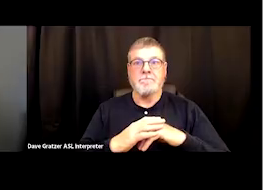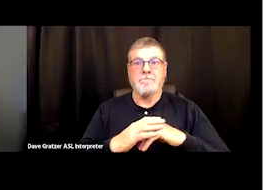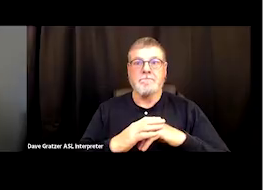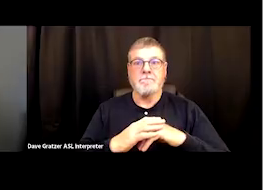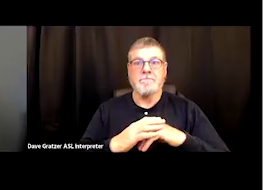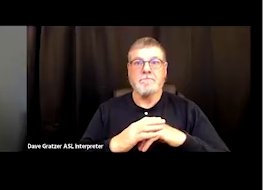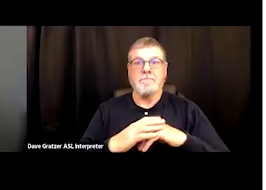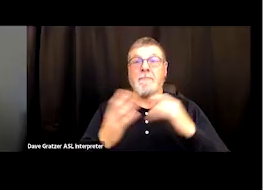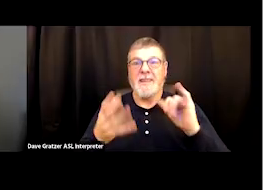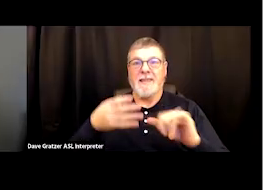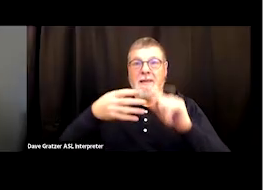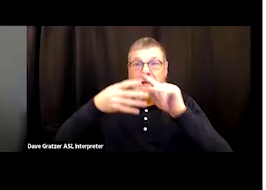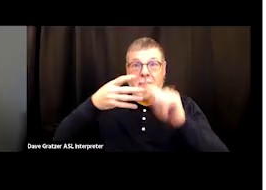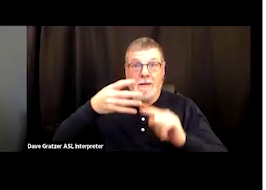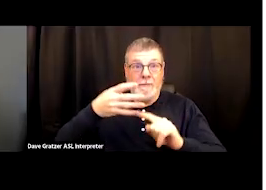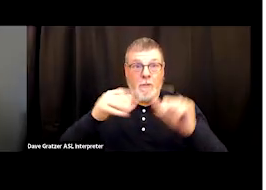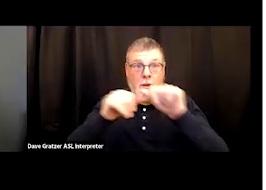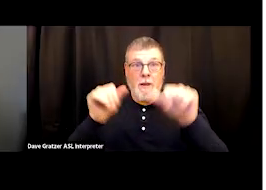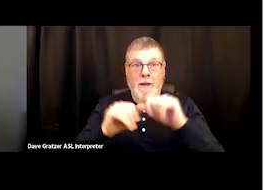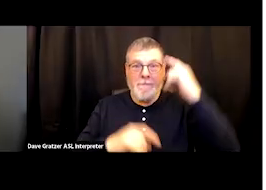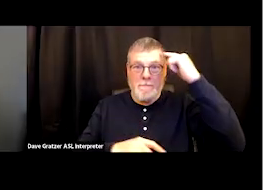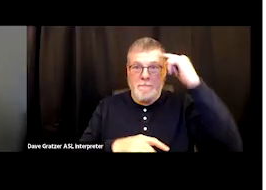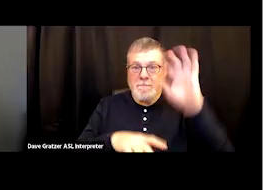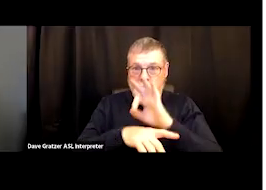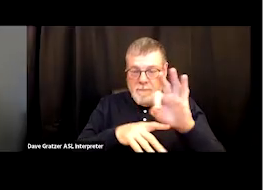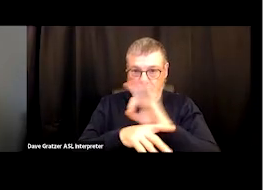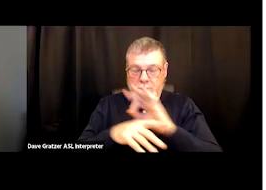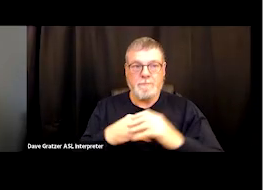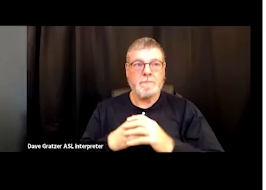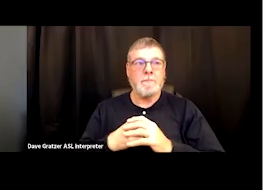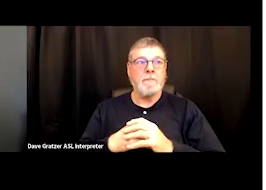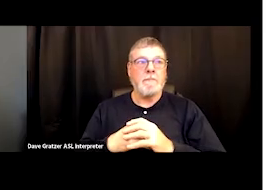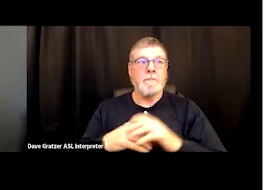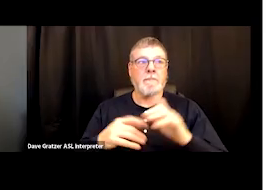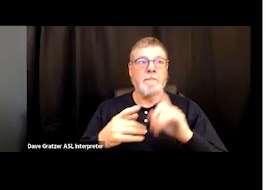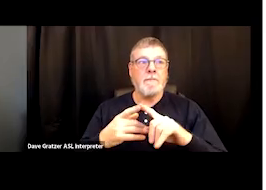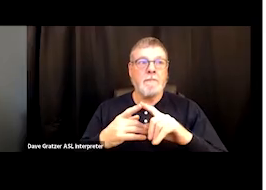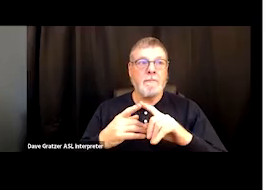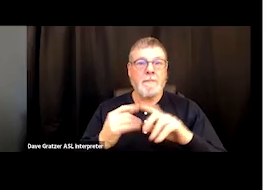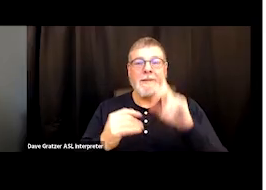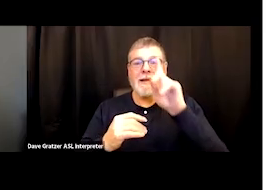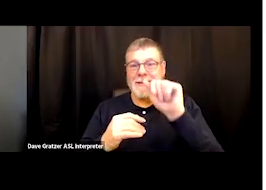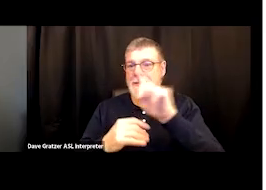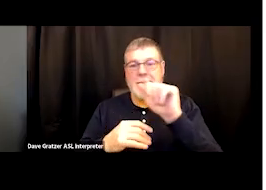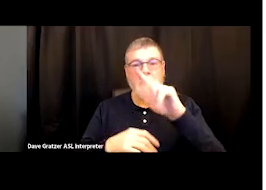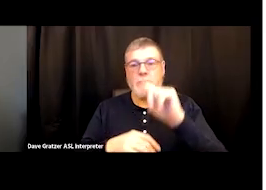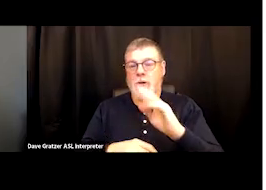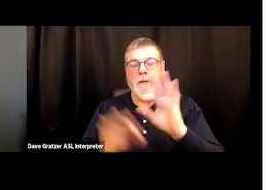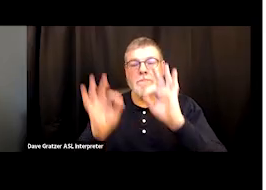So these are the four areas of mental functioning. Dazara was very eloquent with talking about